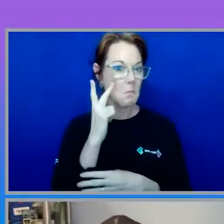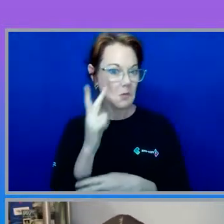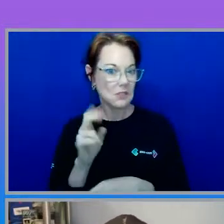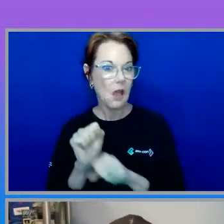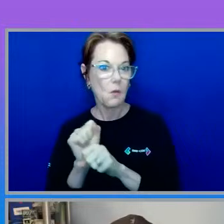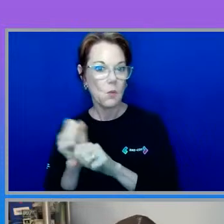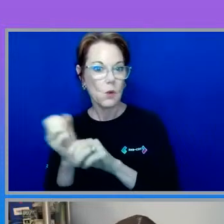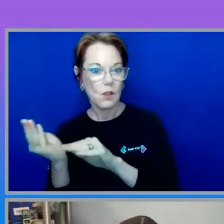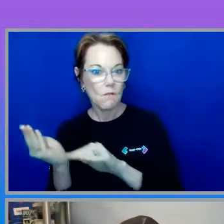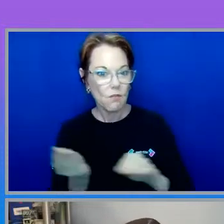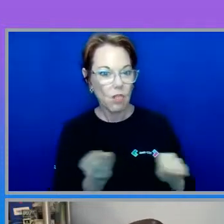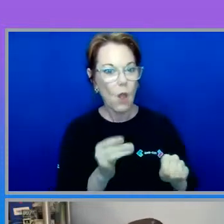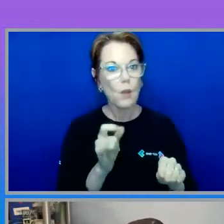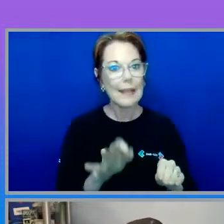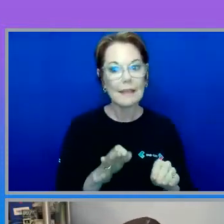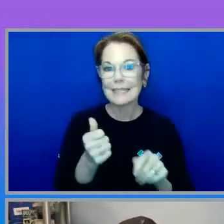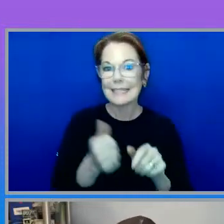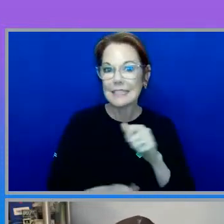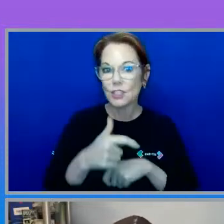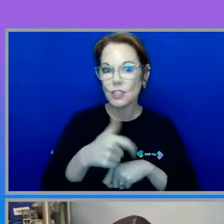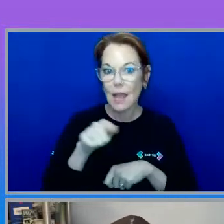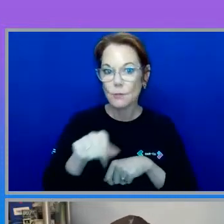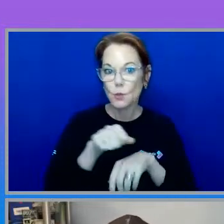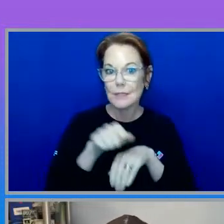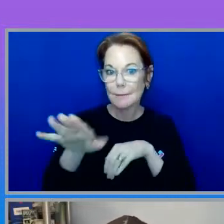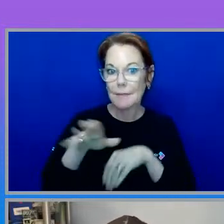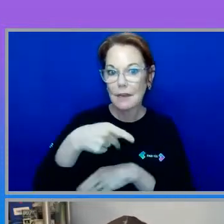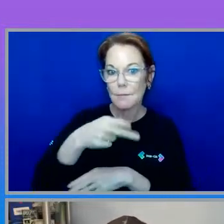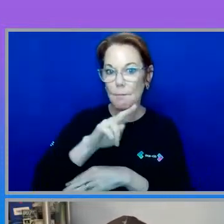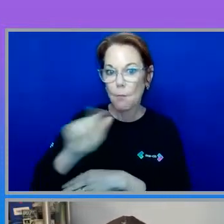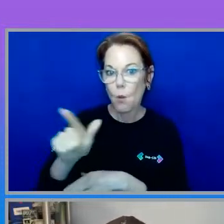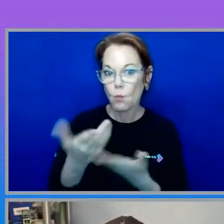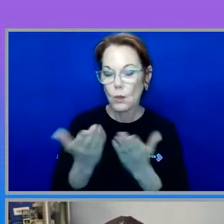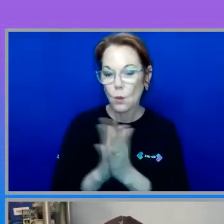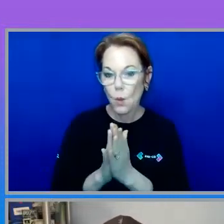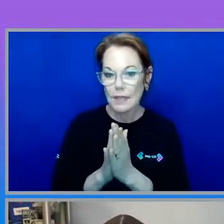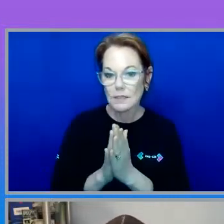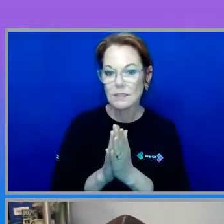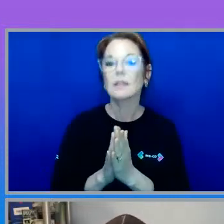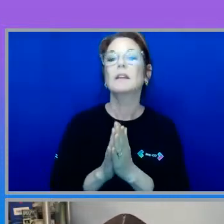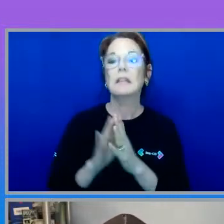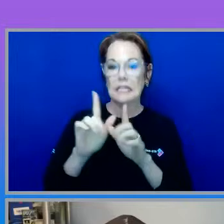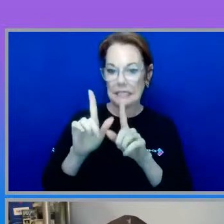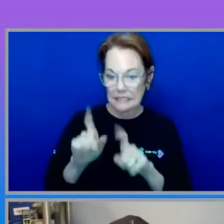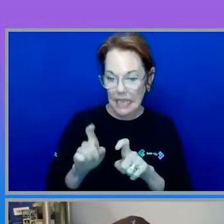ran accessibility tests every time you submitted a pull